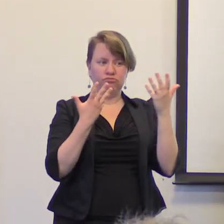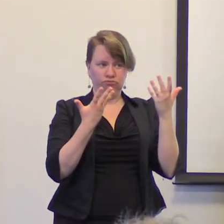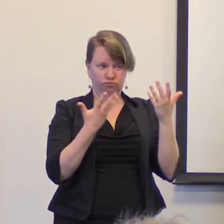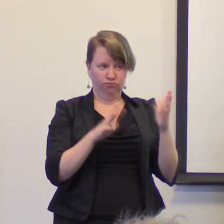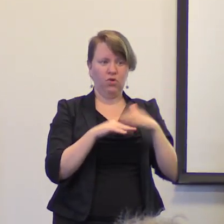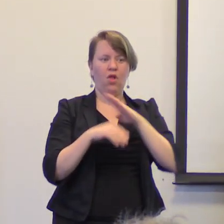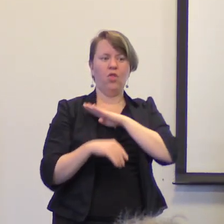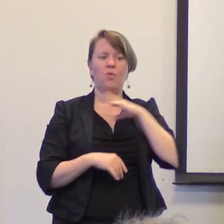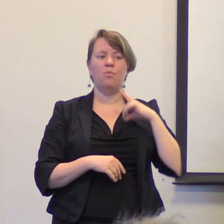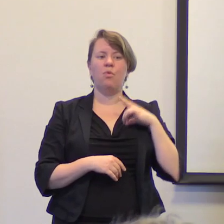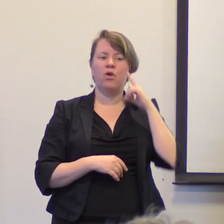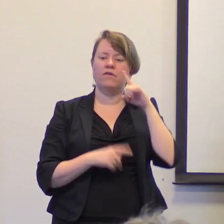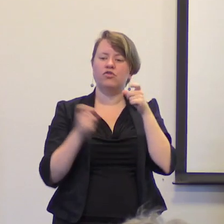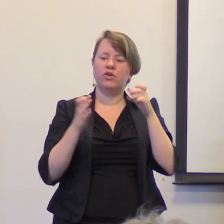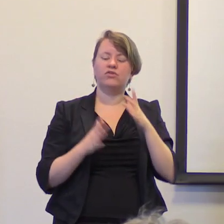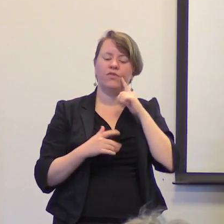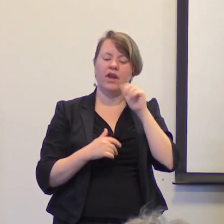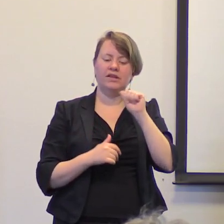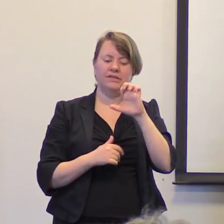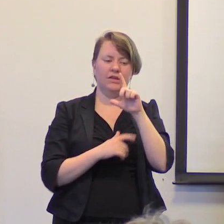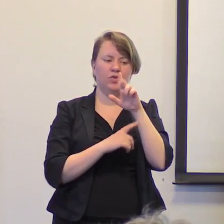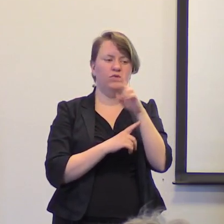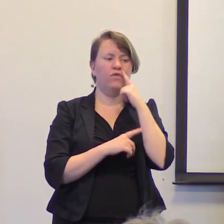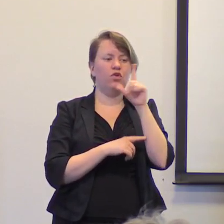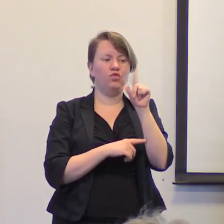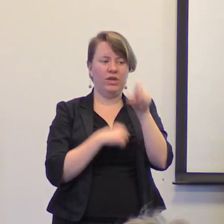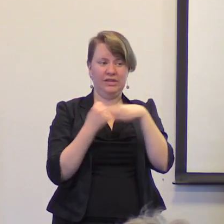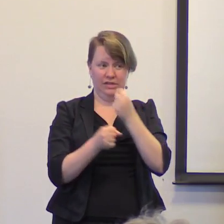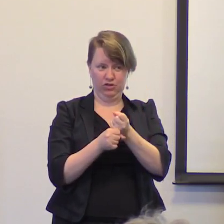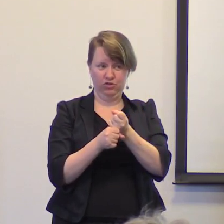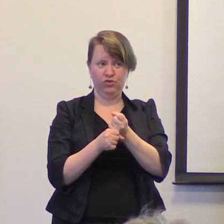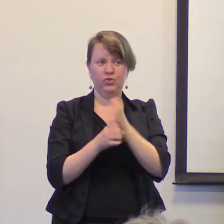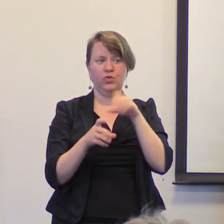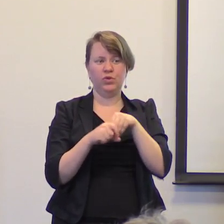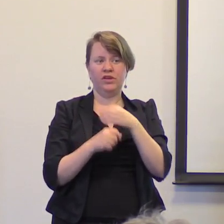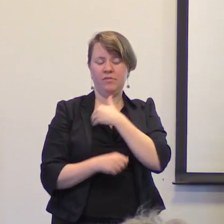the board of directors of the ACLU for 20 years, including as a member of the executive